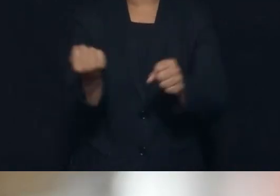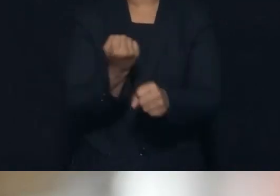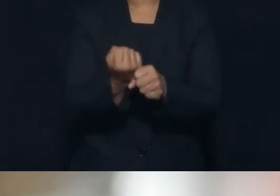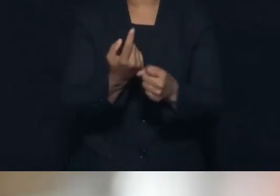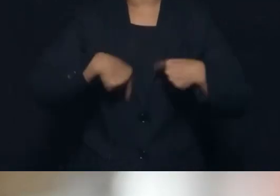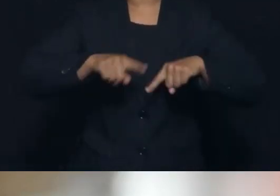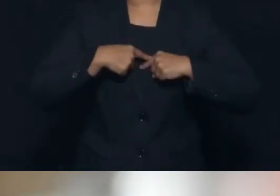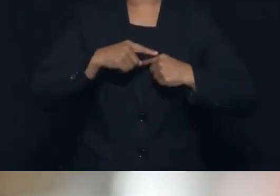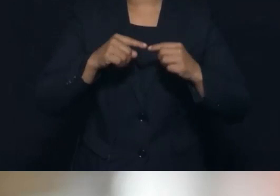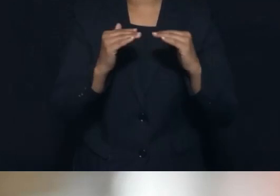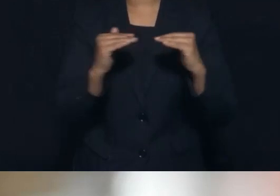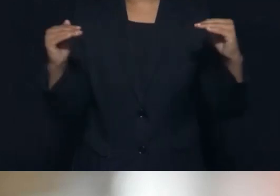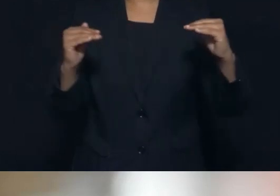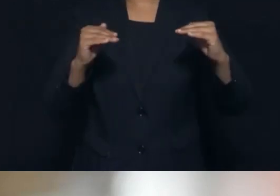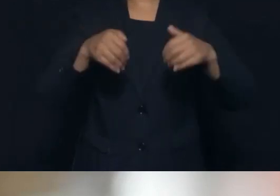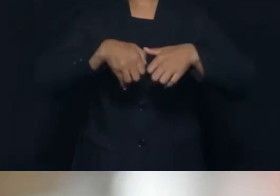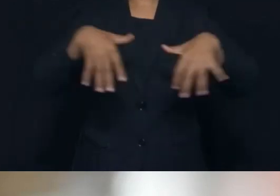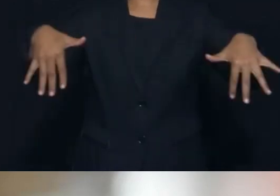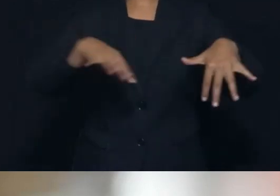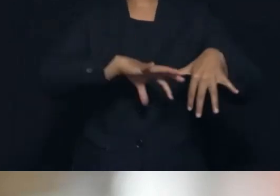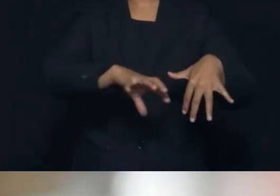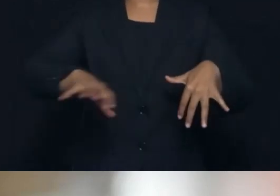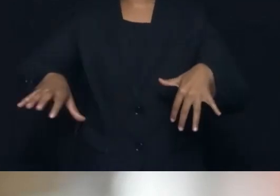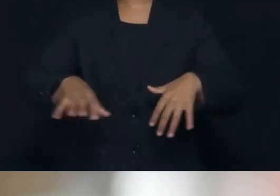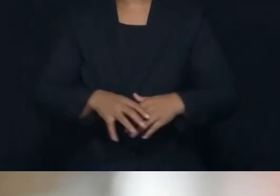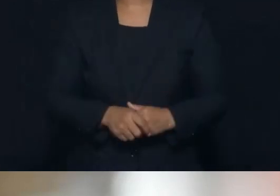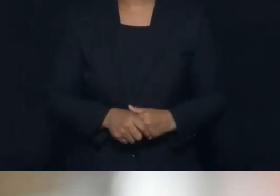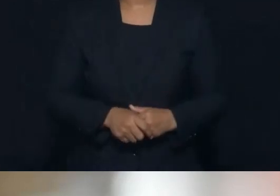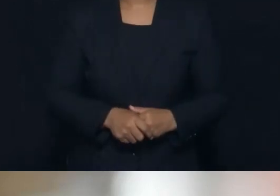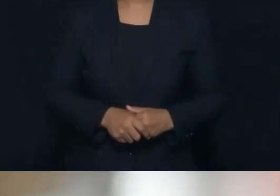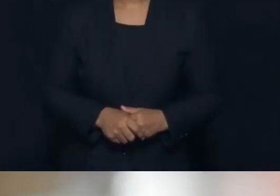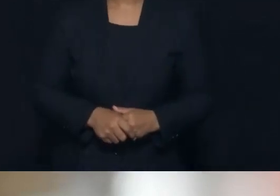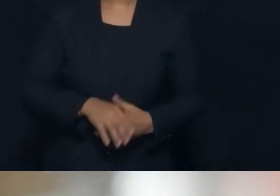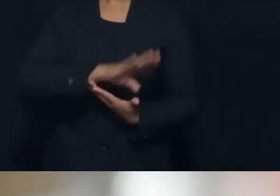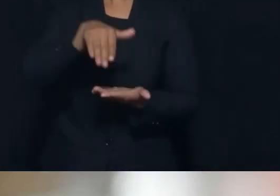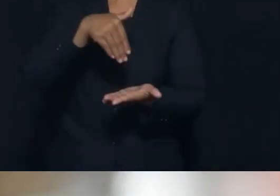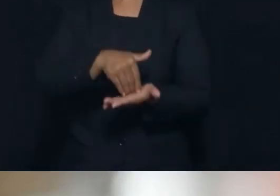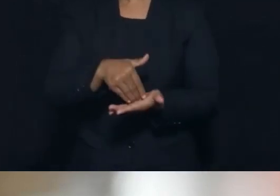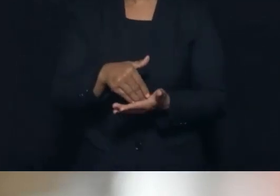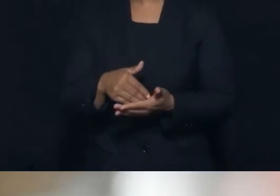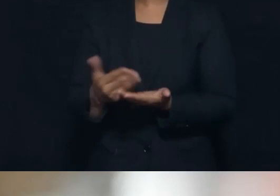Let's advance and let's make sure that new developments are already accessible.